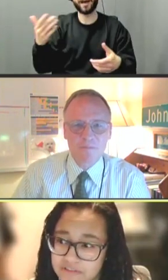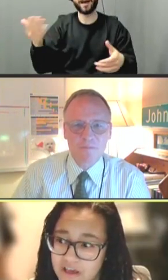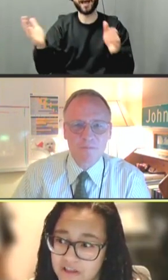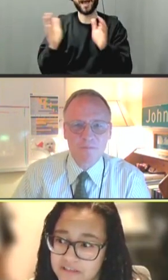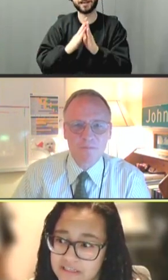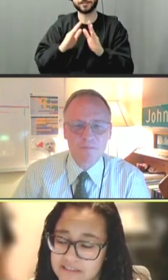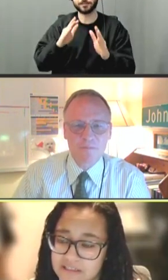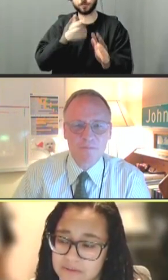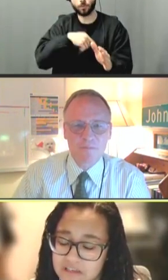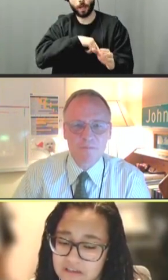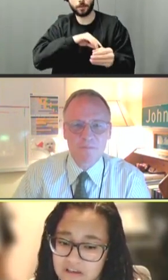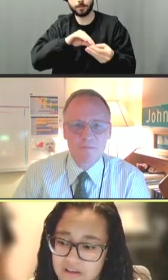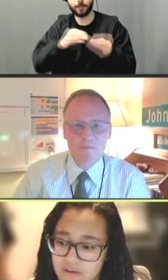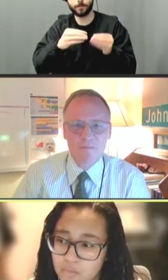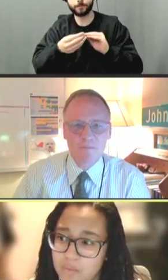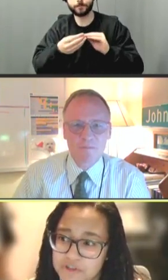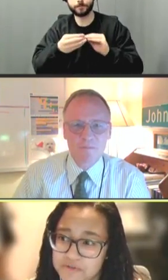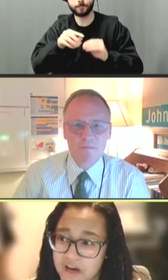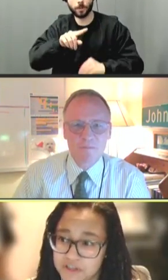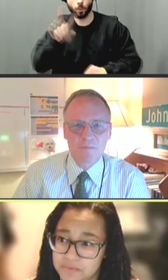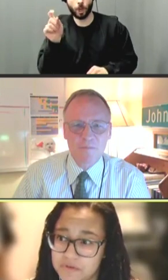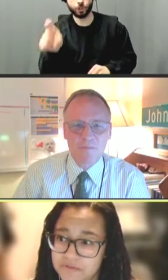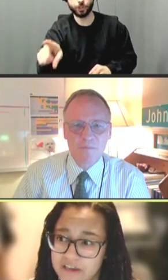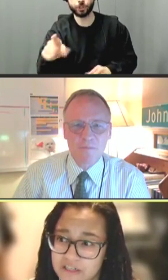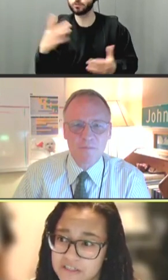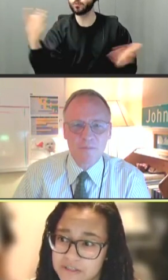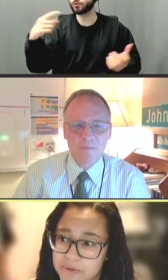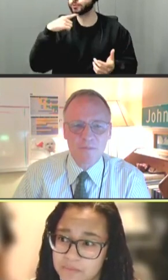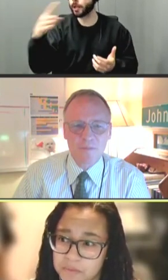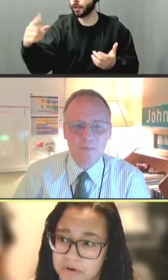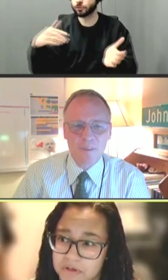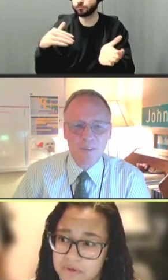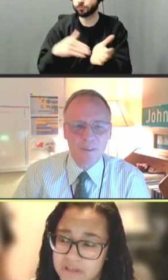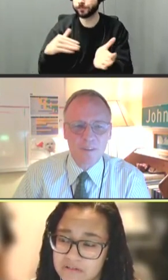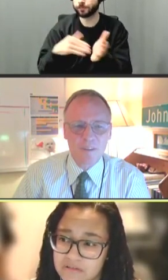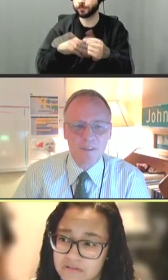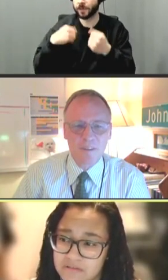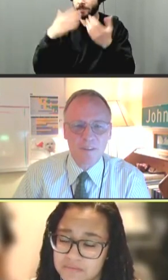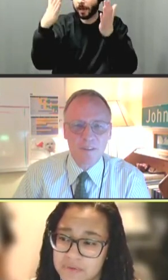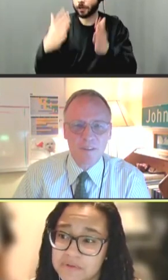in the health needs assessment: what would you tell your provider to be more welcoming? People